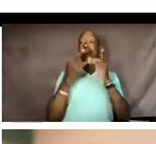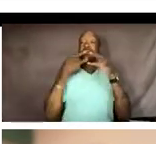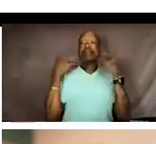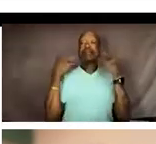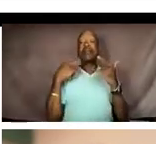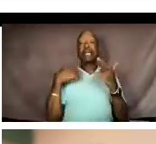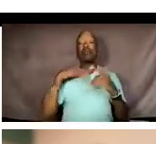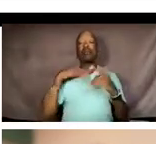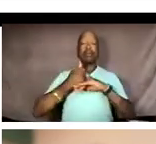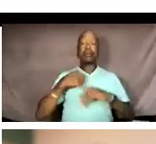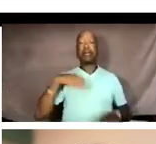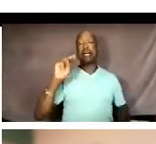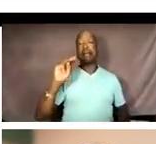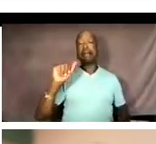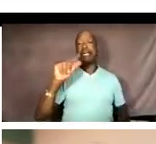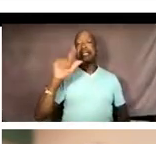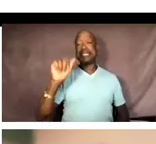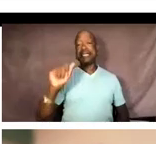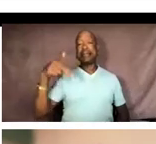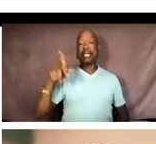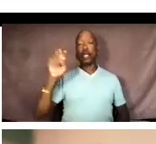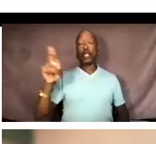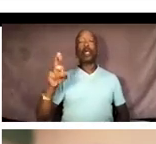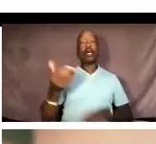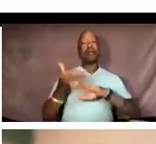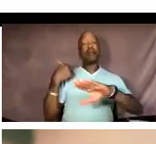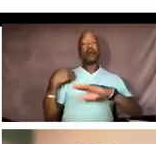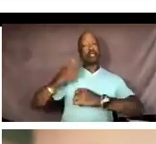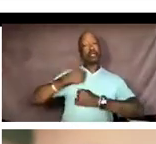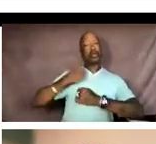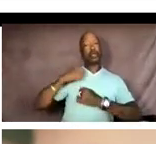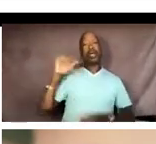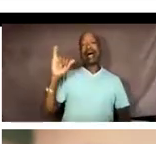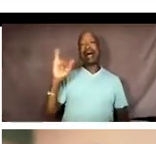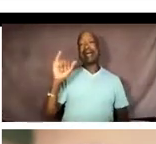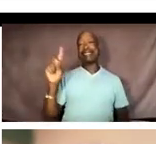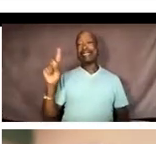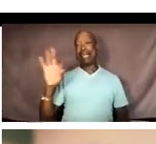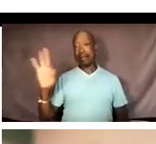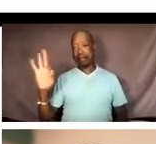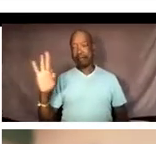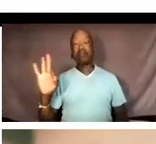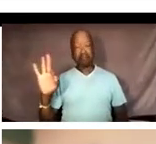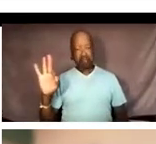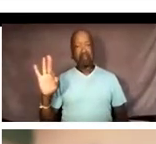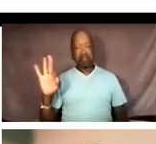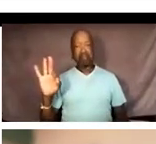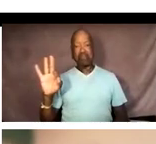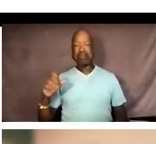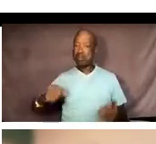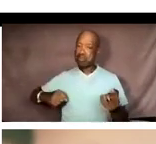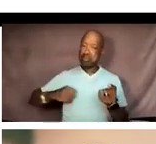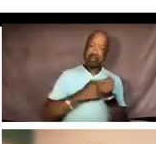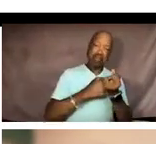who is a former IDF Soldier um there has been a large push of zionists manipulating uh false